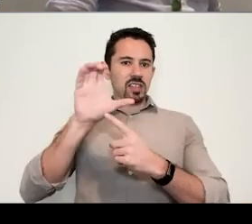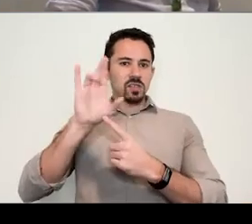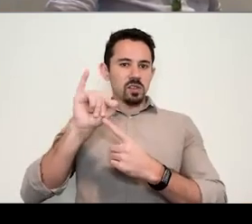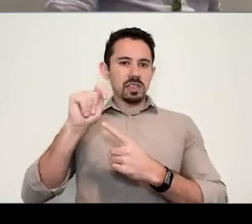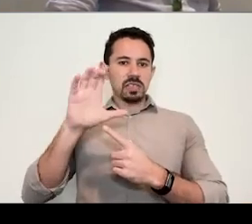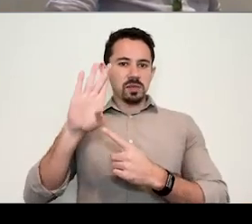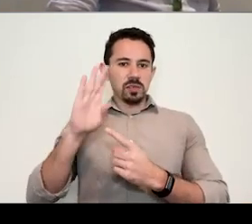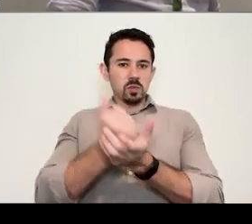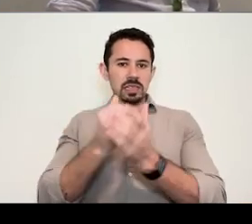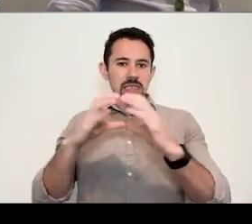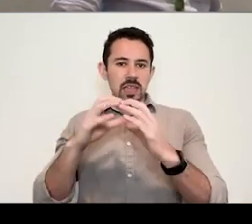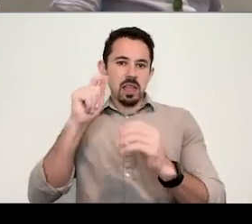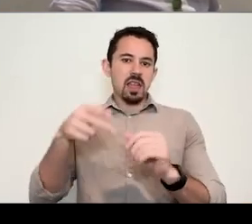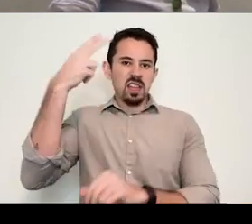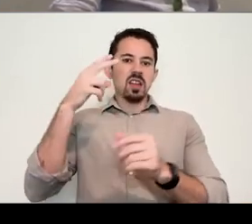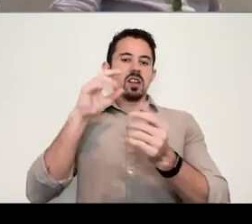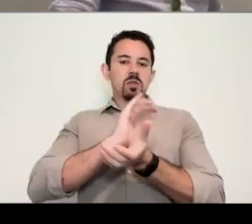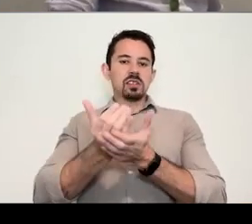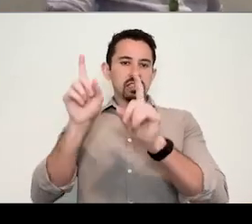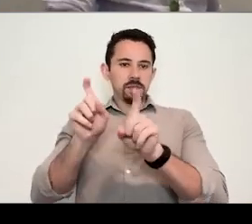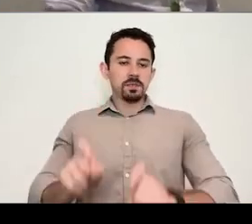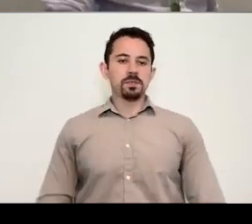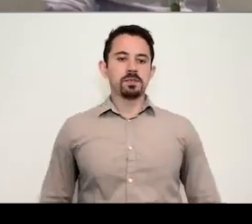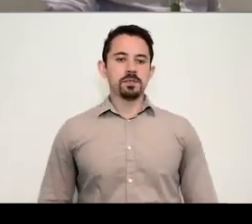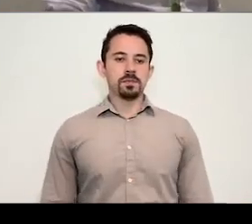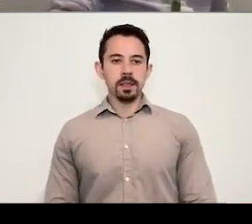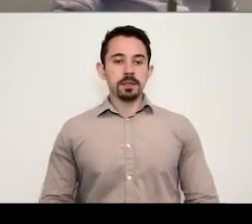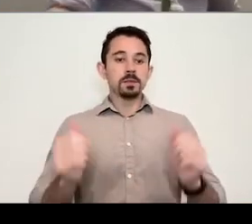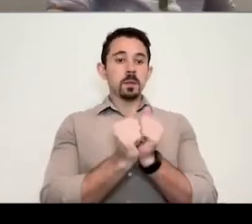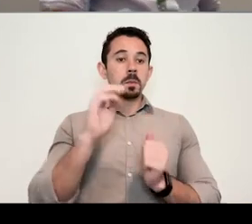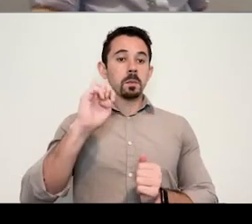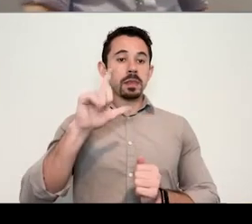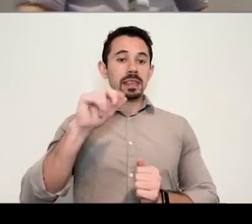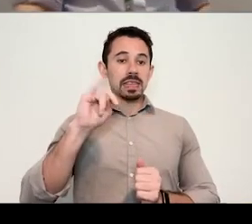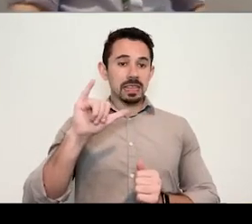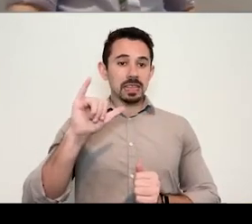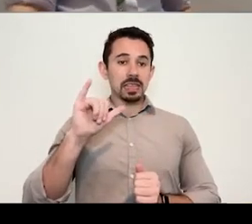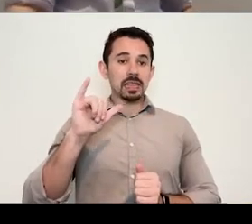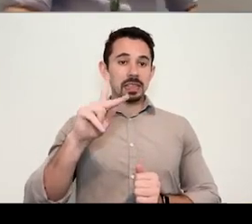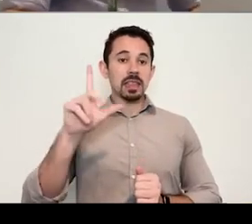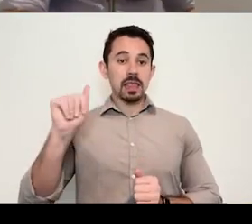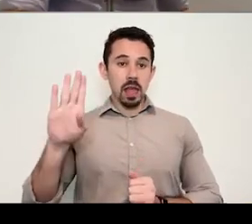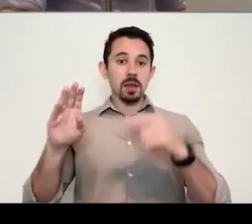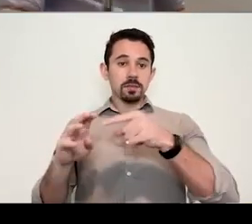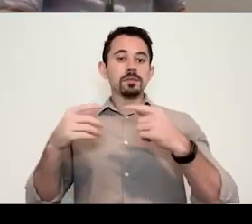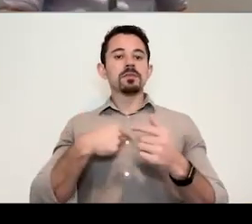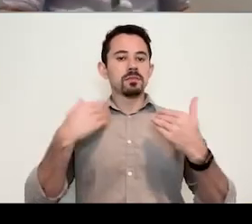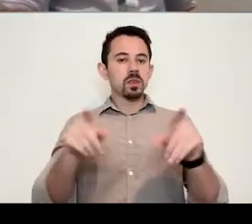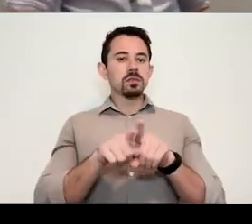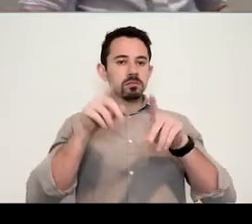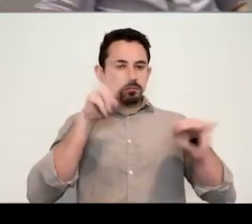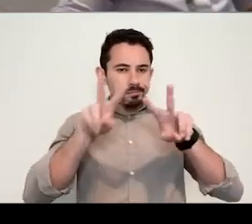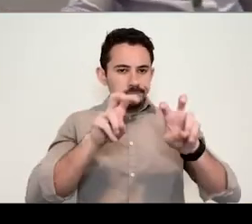cells at the highest concentration tested. With the Melnyk lab we also examined the cytotoxicity